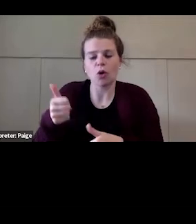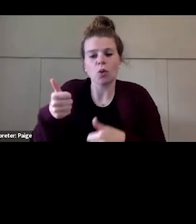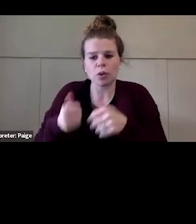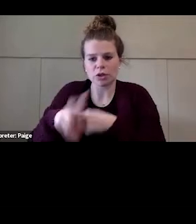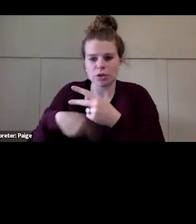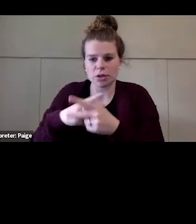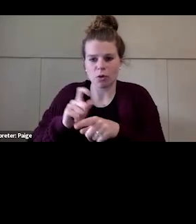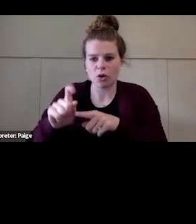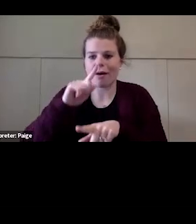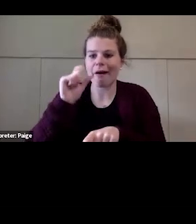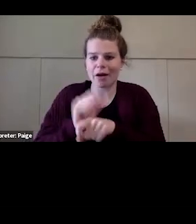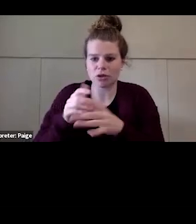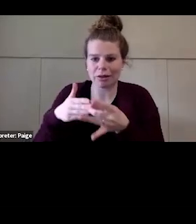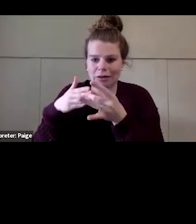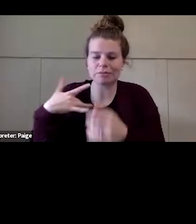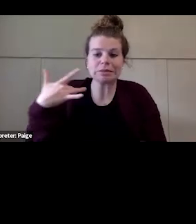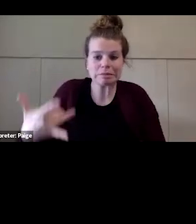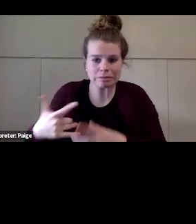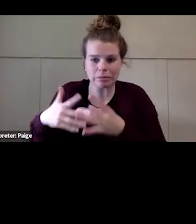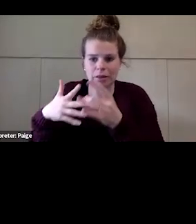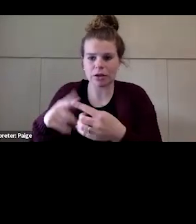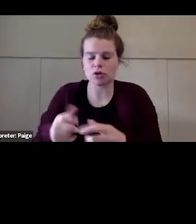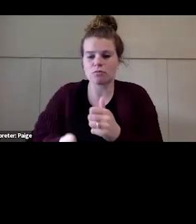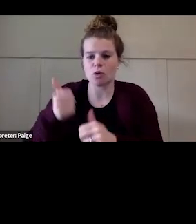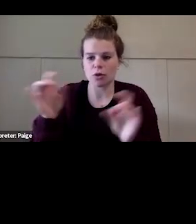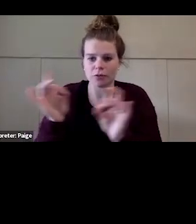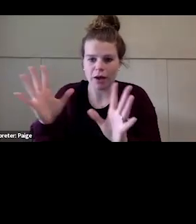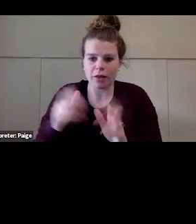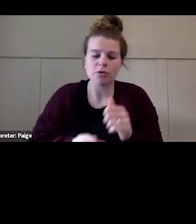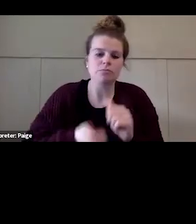actually lead to the most violence or most arrests and which calls don't